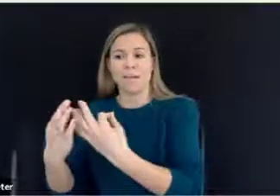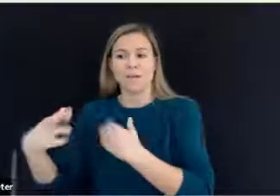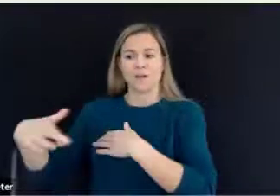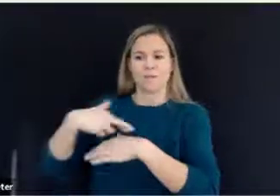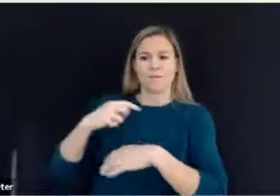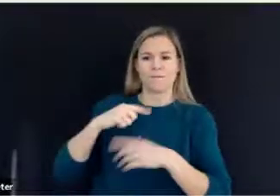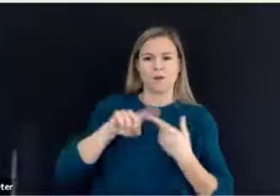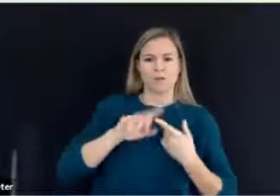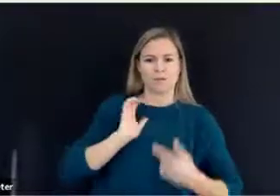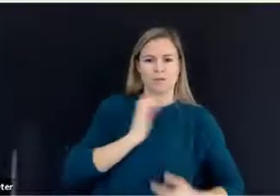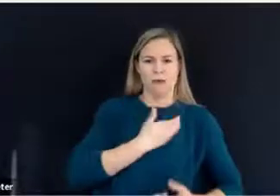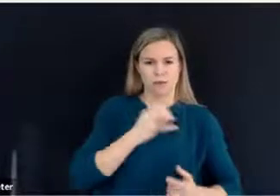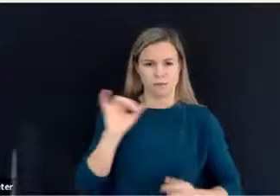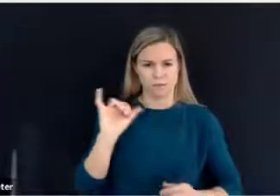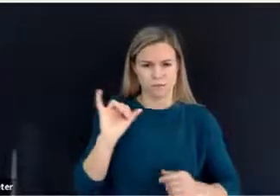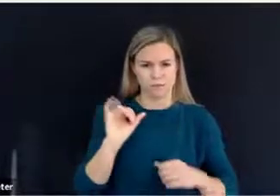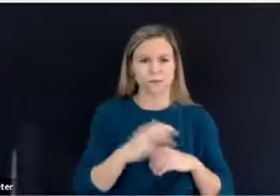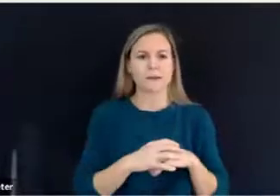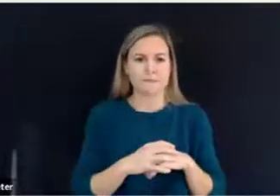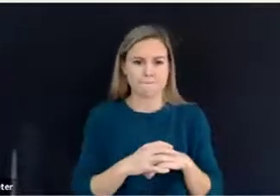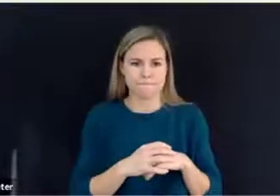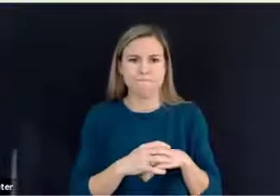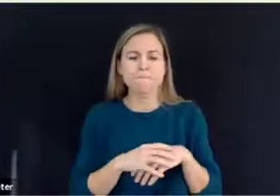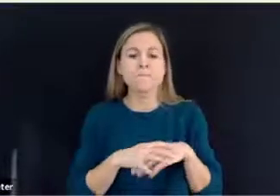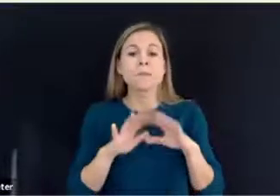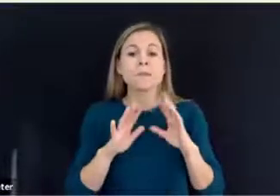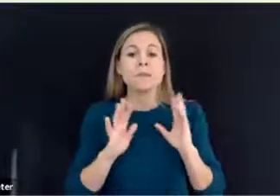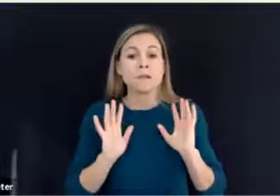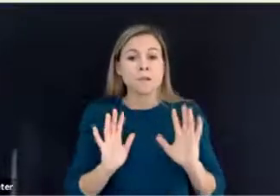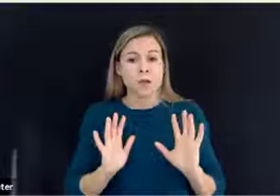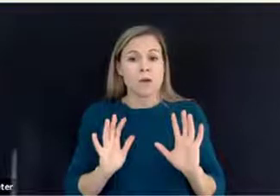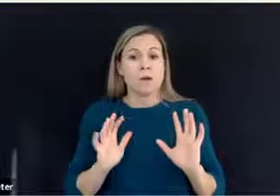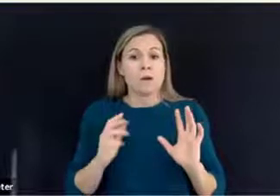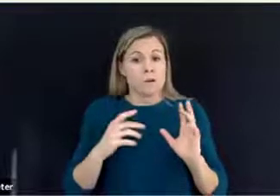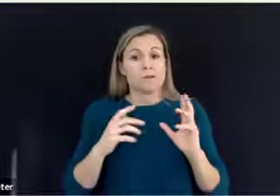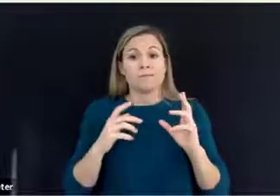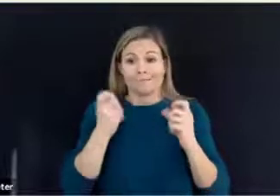So, there's a lot of terminology here.